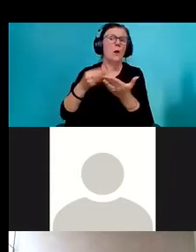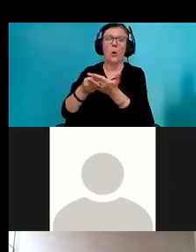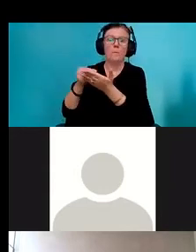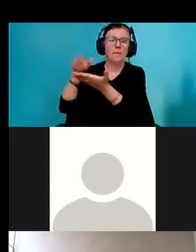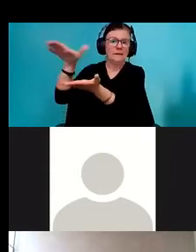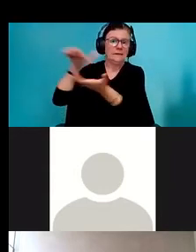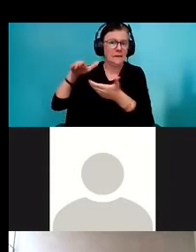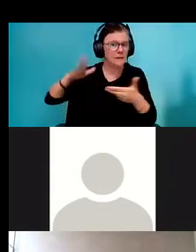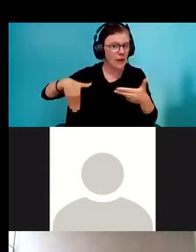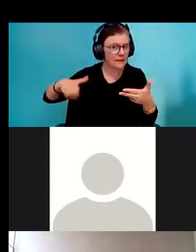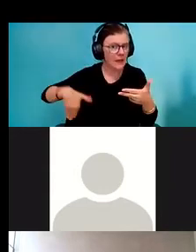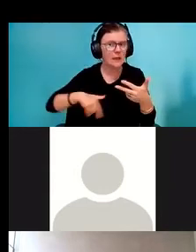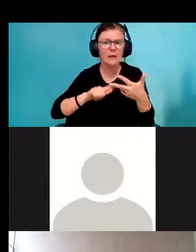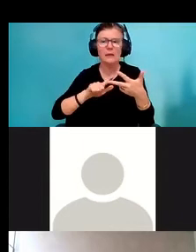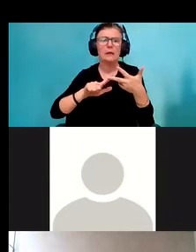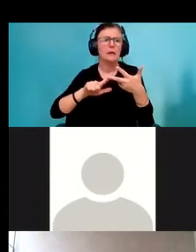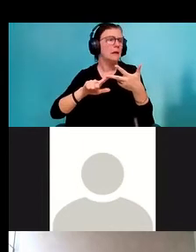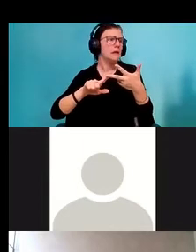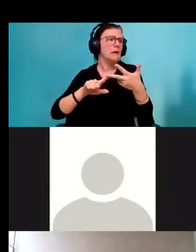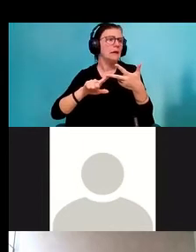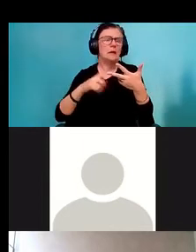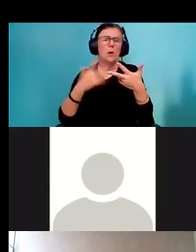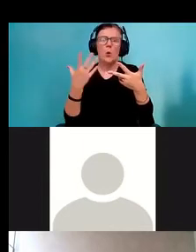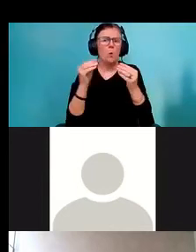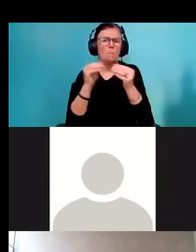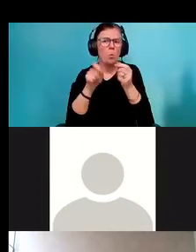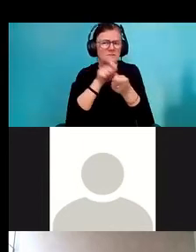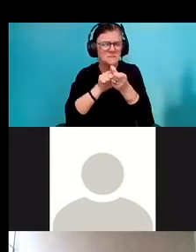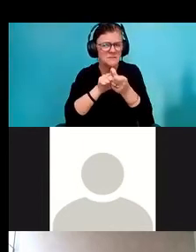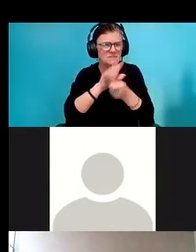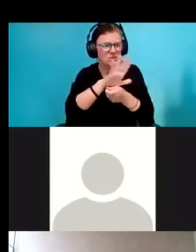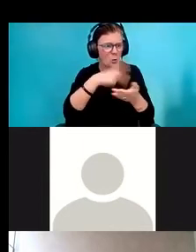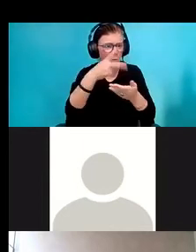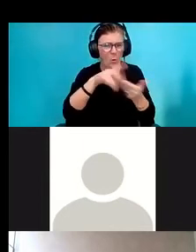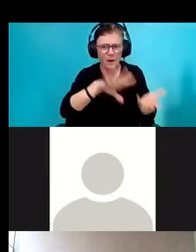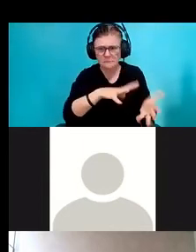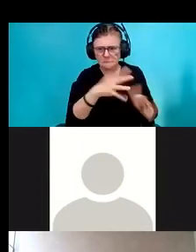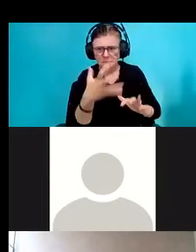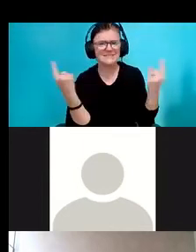or because of something that's more specific to your program.